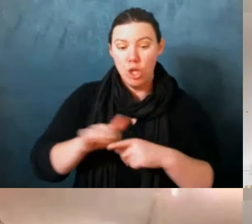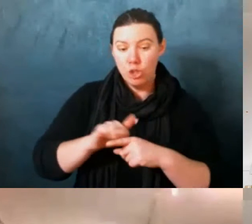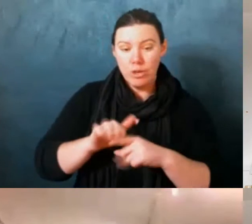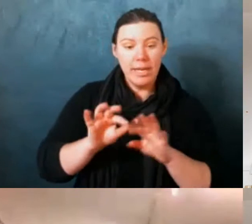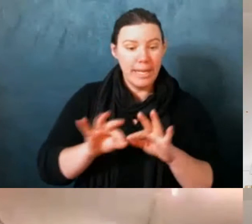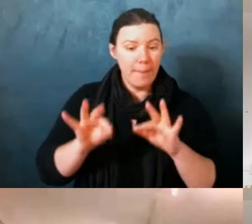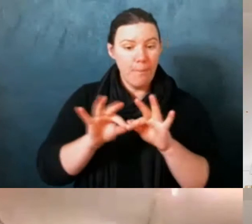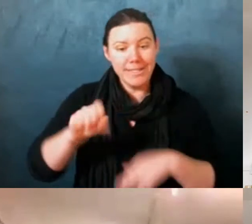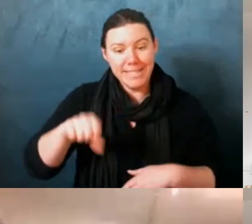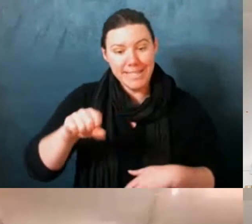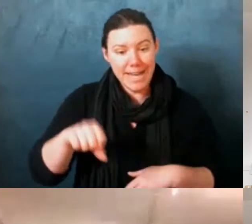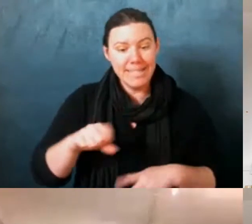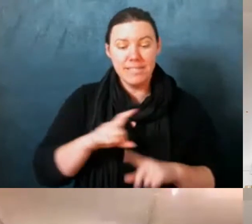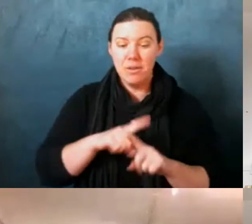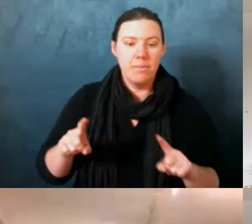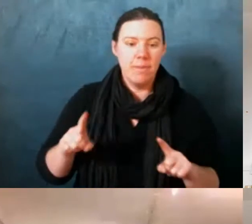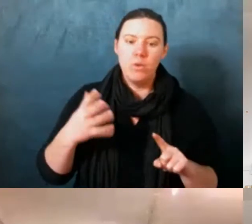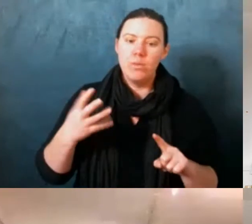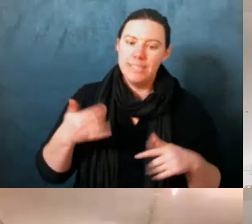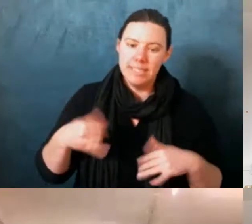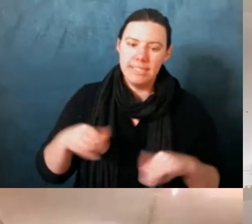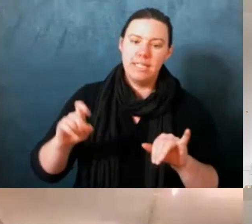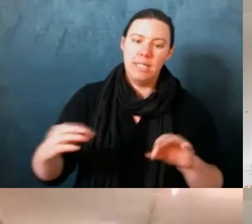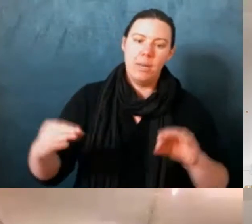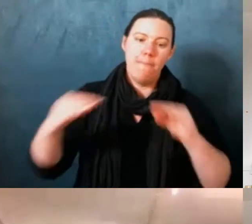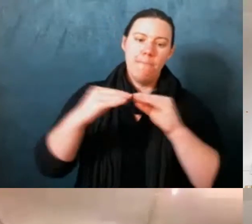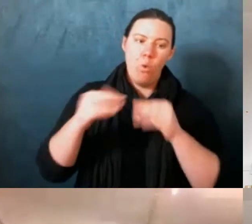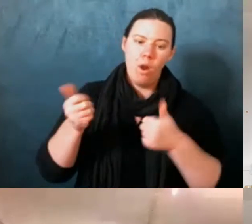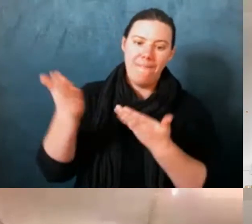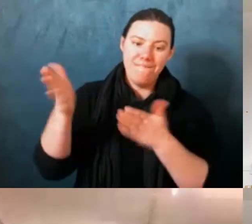But we still need more providers that look